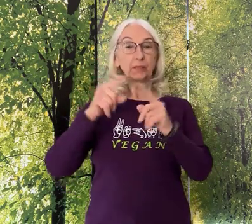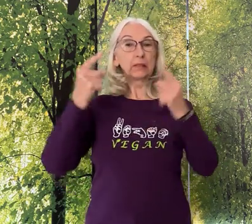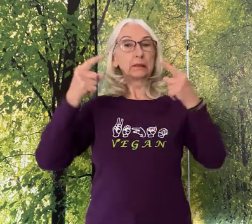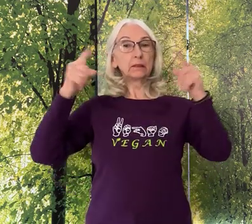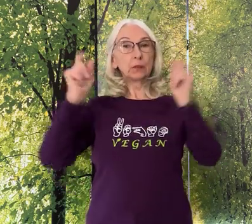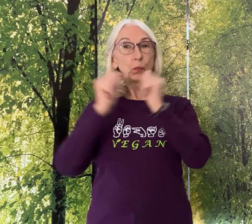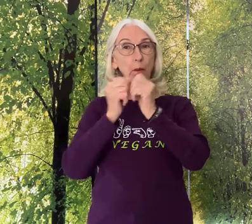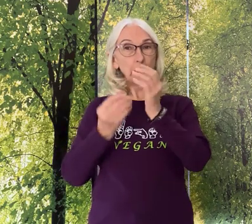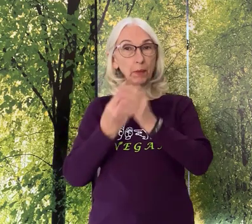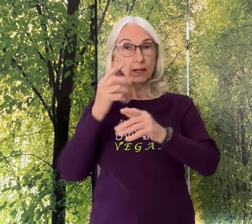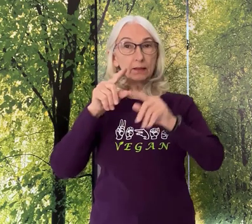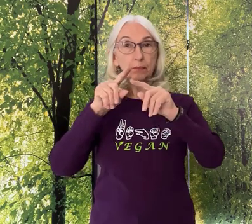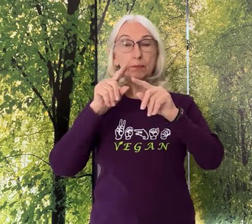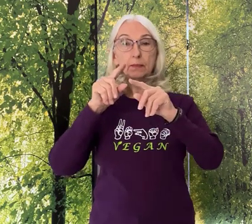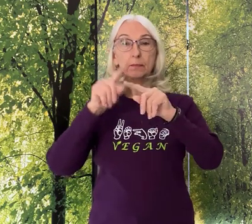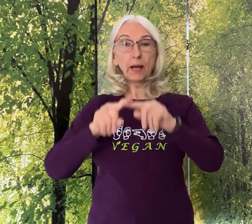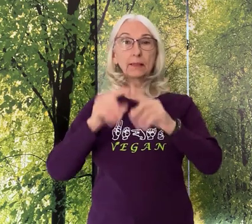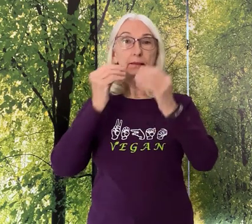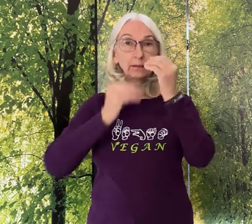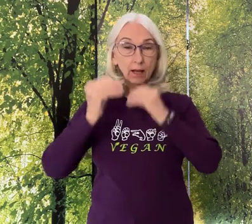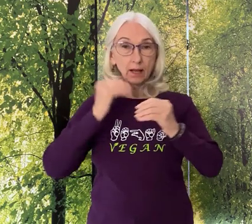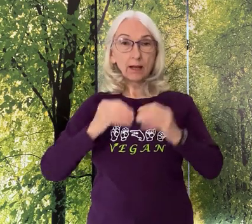Success with a plant-based diet